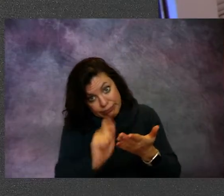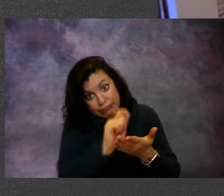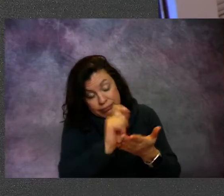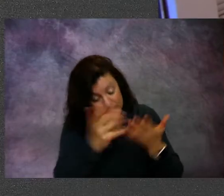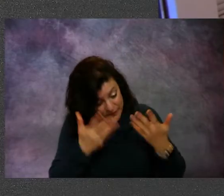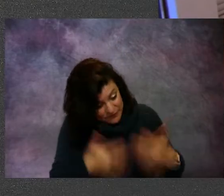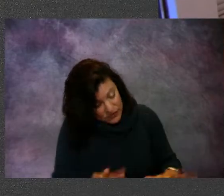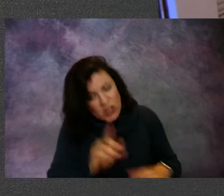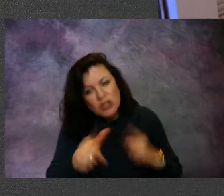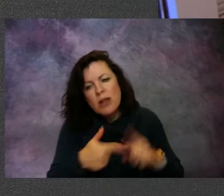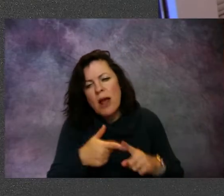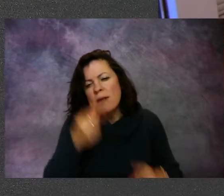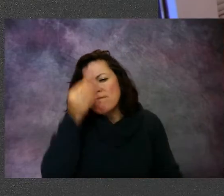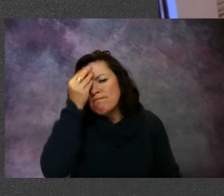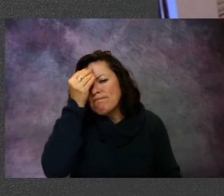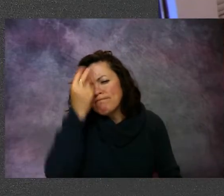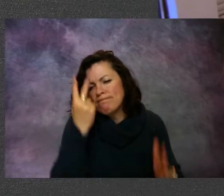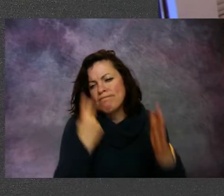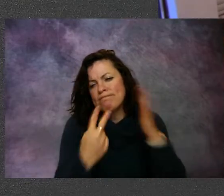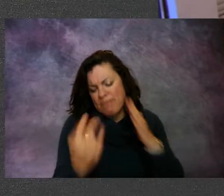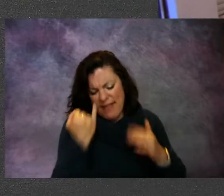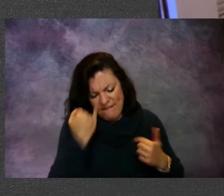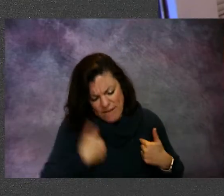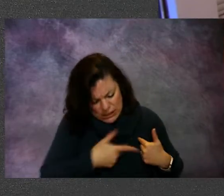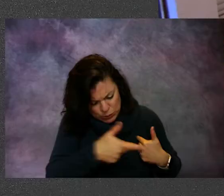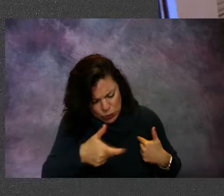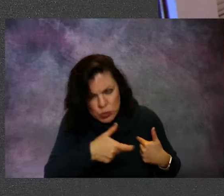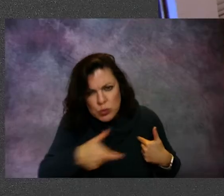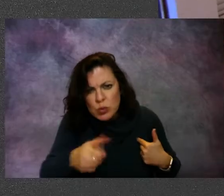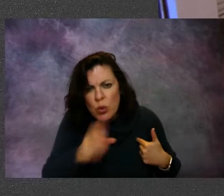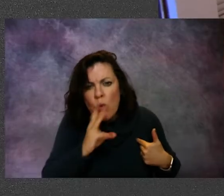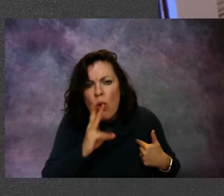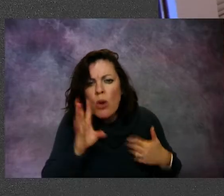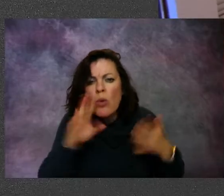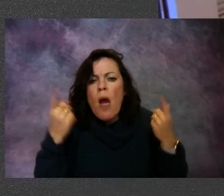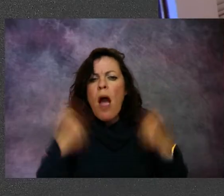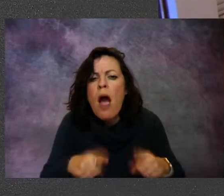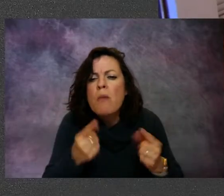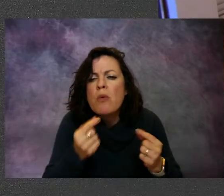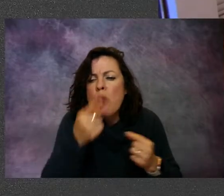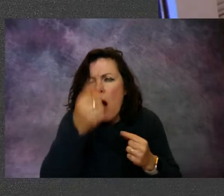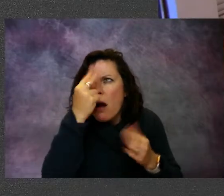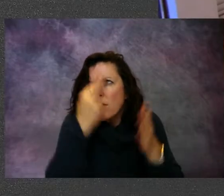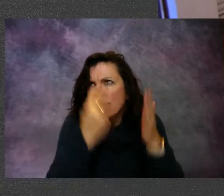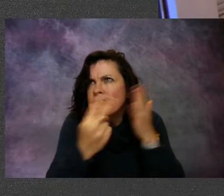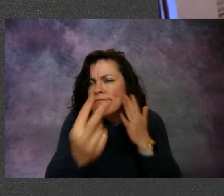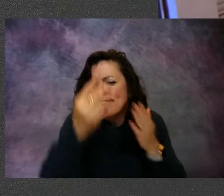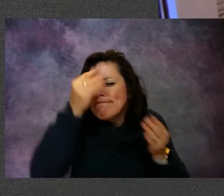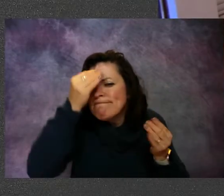during our science experiment, what's gonna happen to our coffee filter as we spray it with the water.